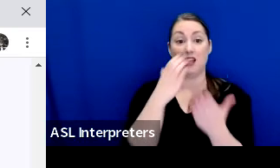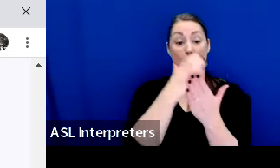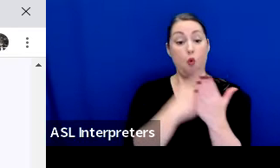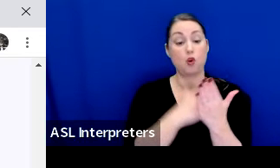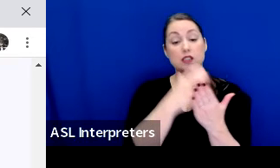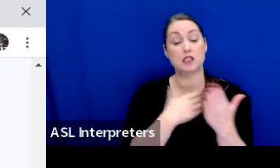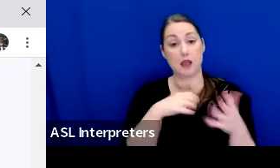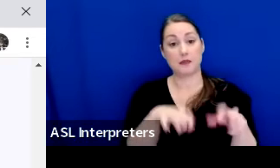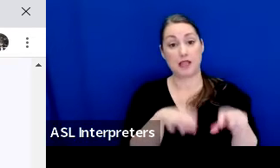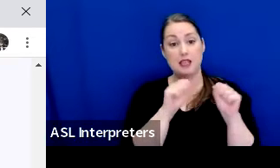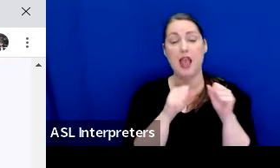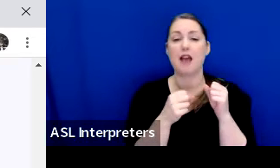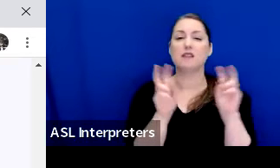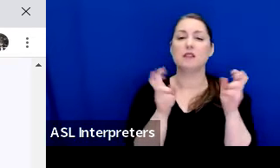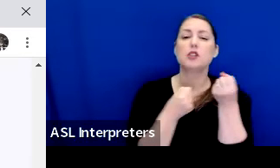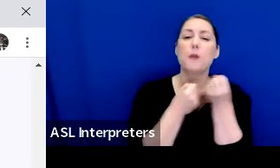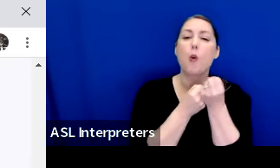There's a support course.